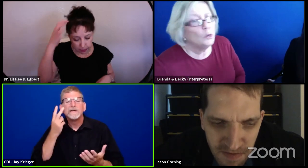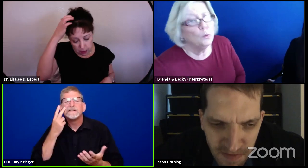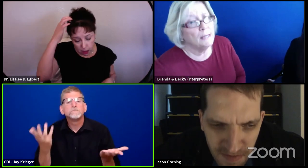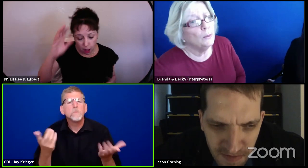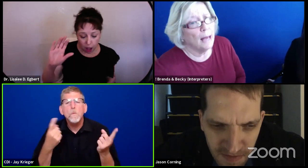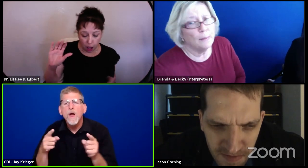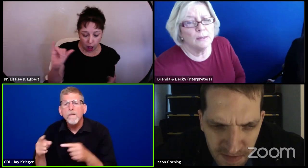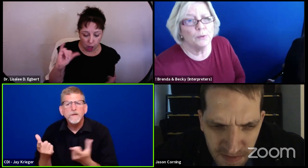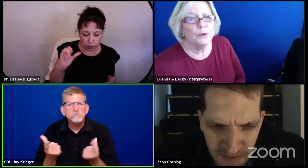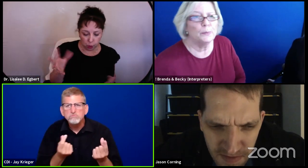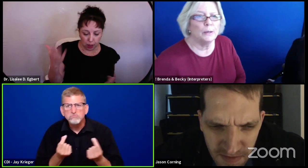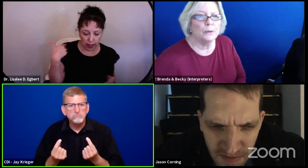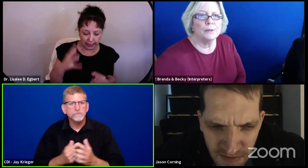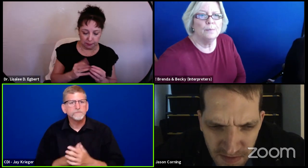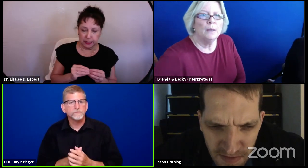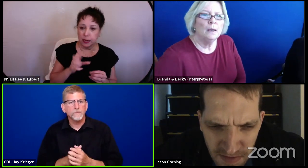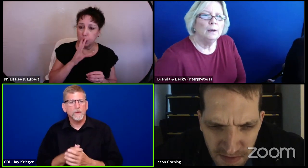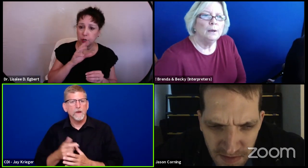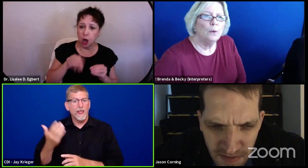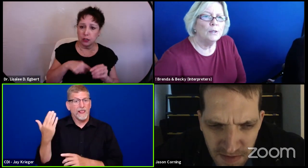So we'll see what happens with those bills.